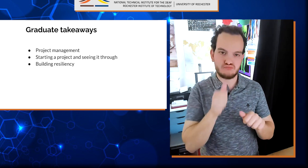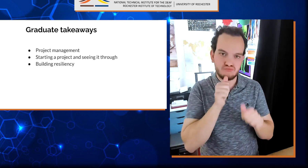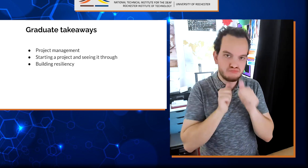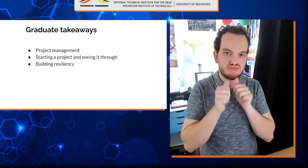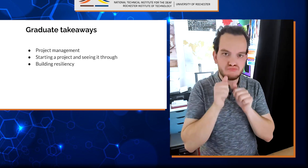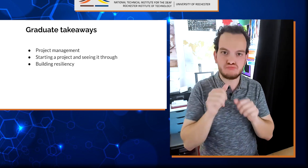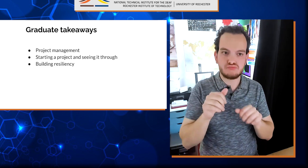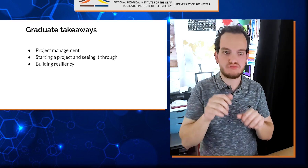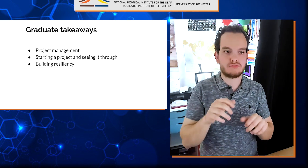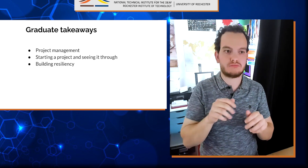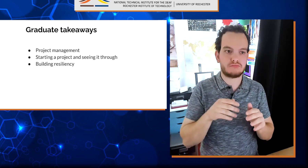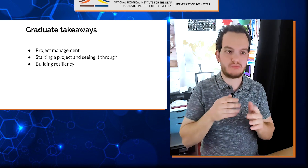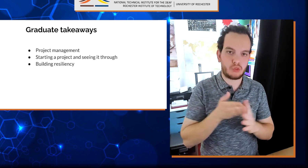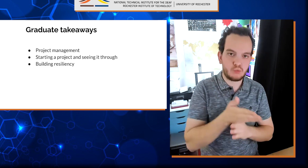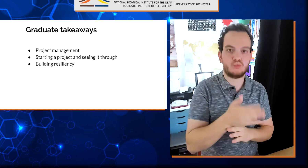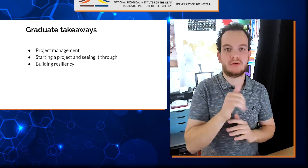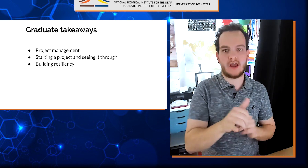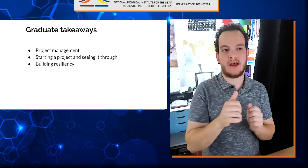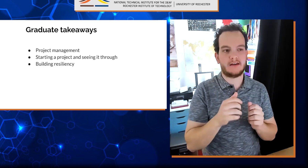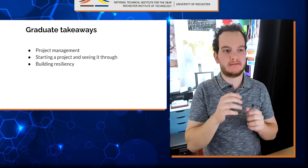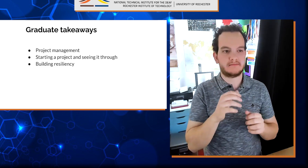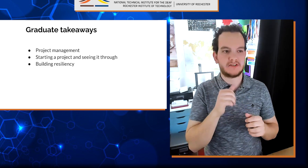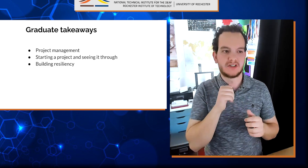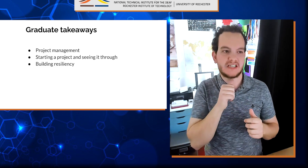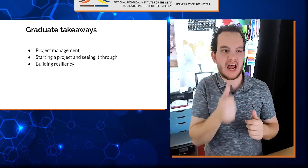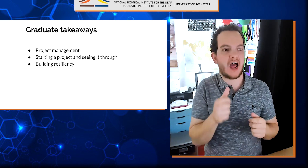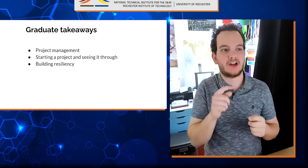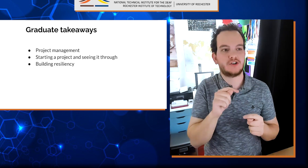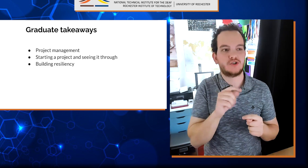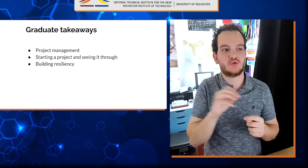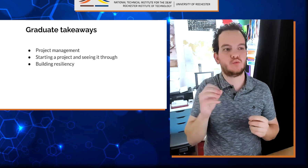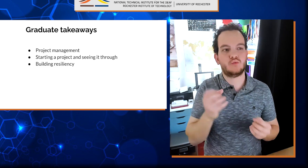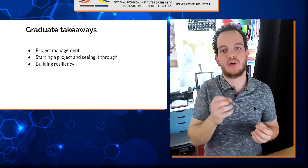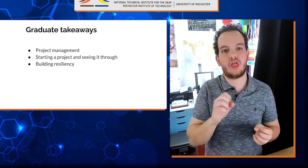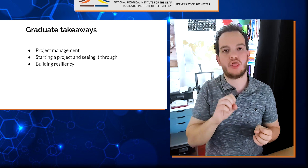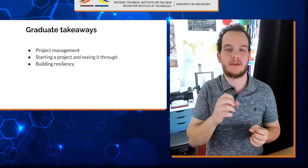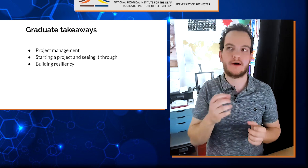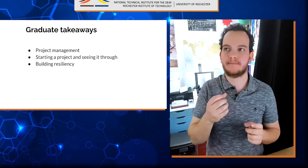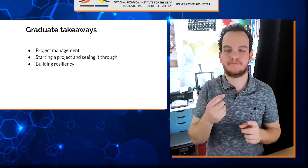and how to get through that type of rejection.